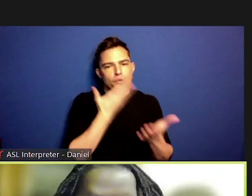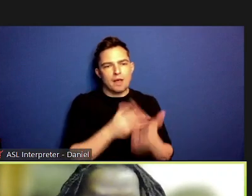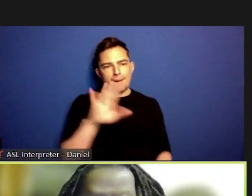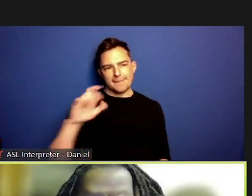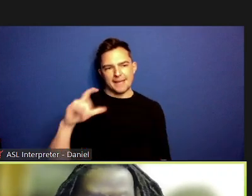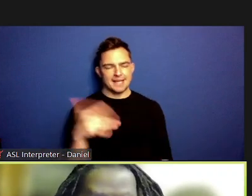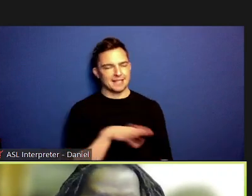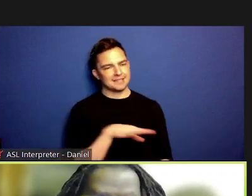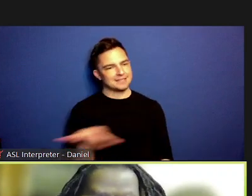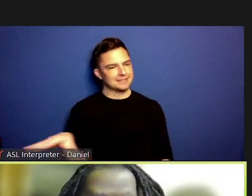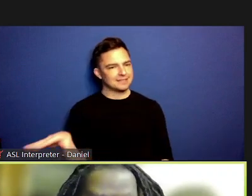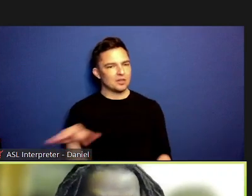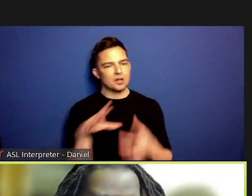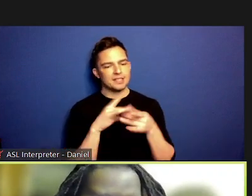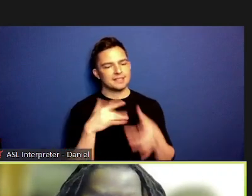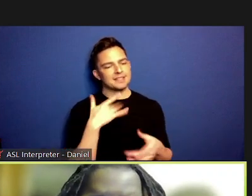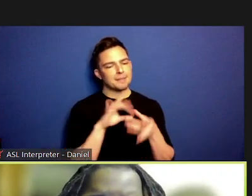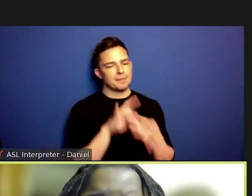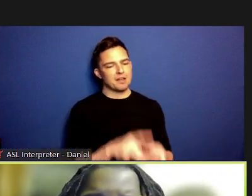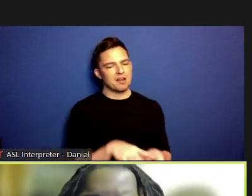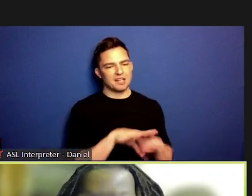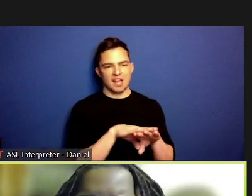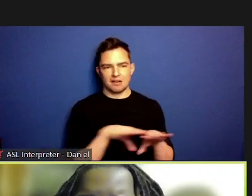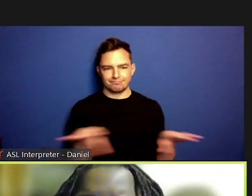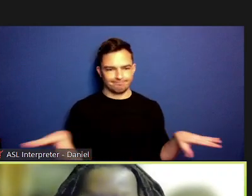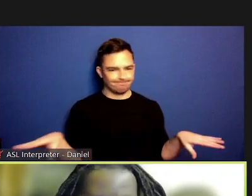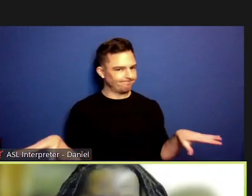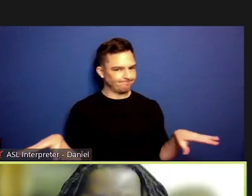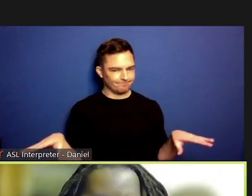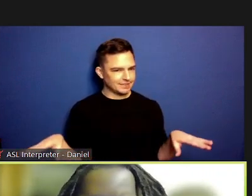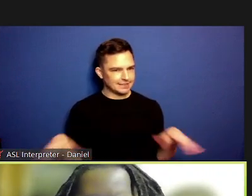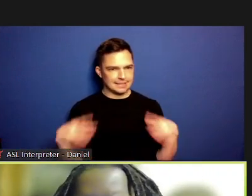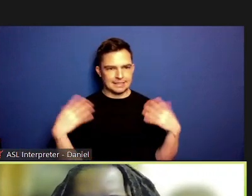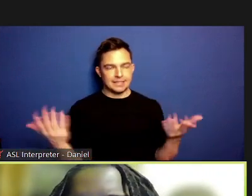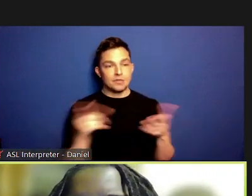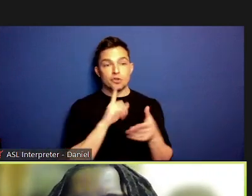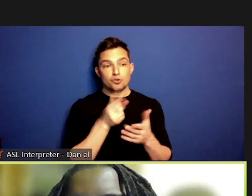or sense of belonging in school by any means. The true impact of increased surveillance